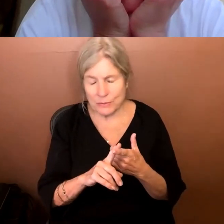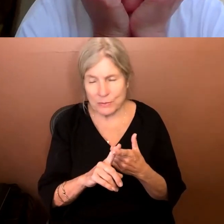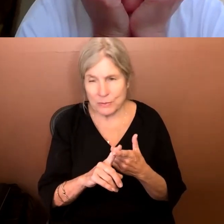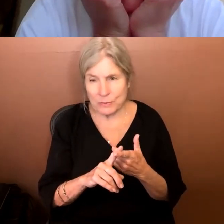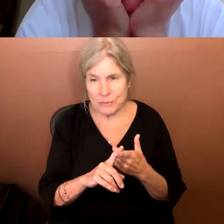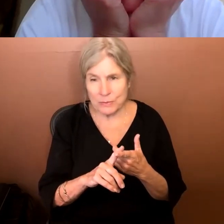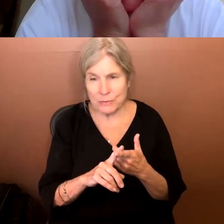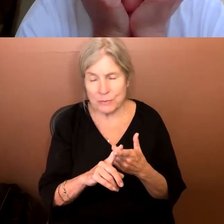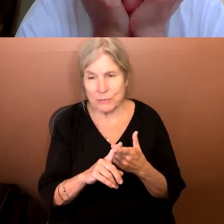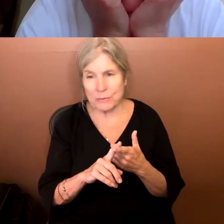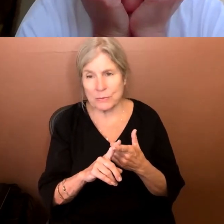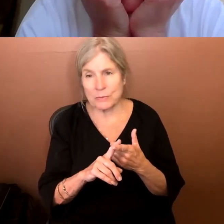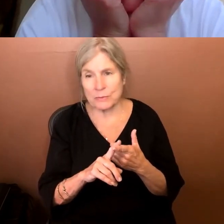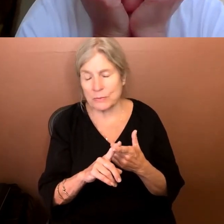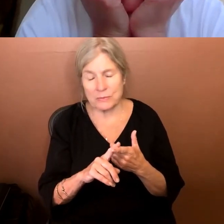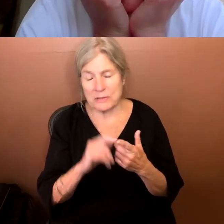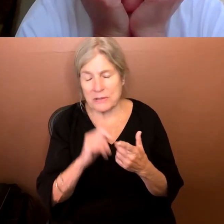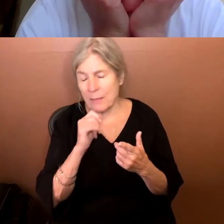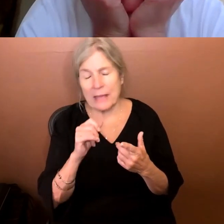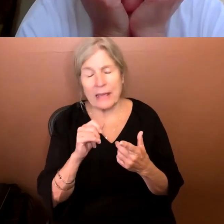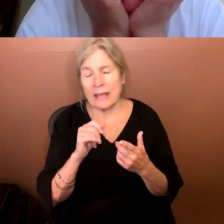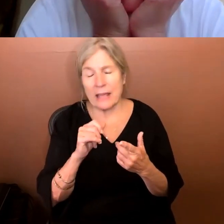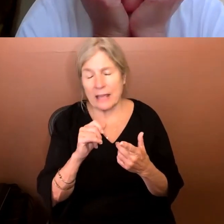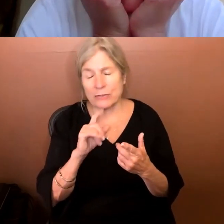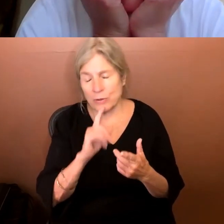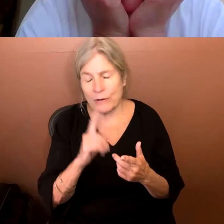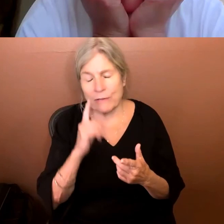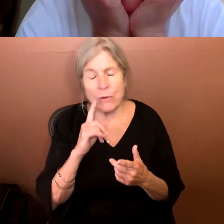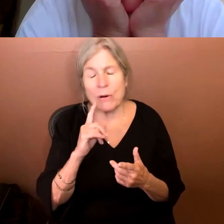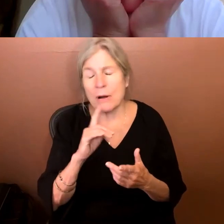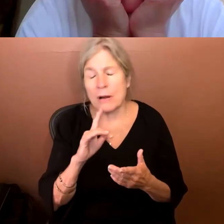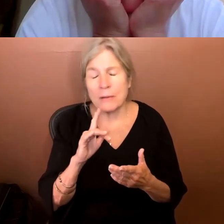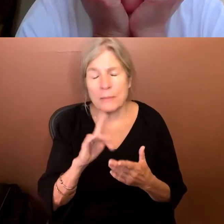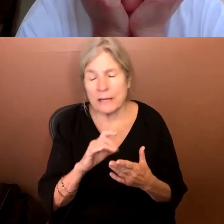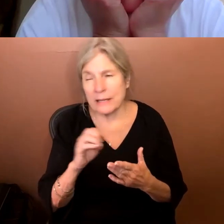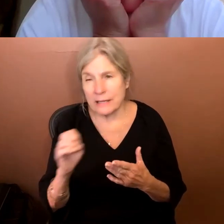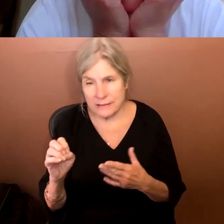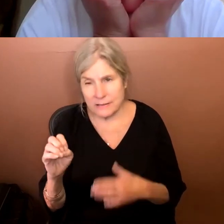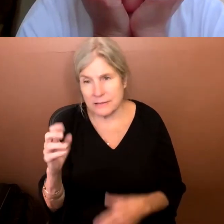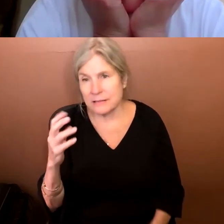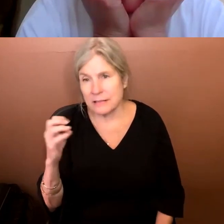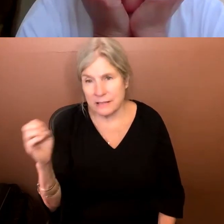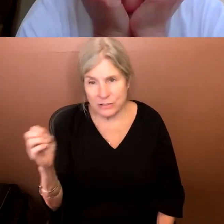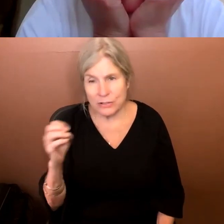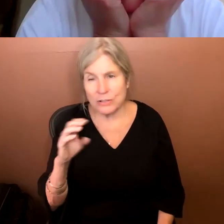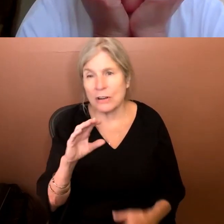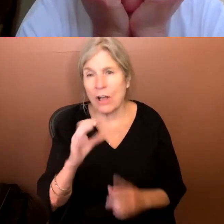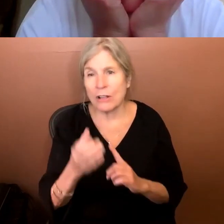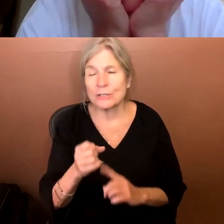and far Eastern cultures, students we have coming through. So it's not a